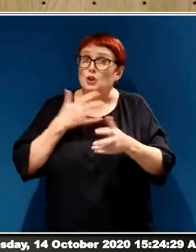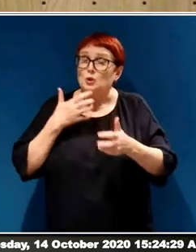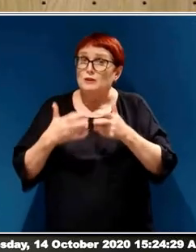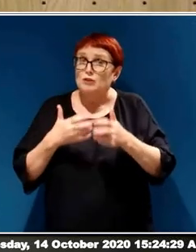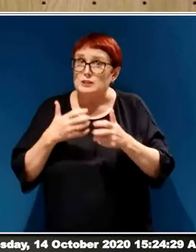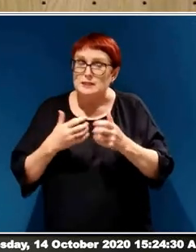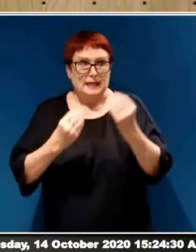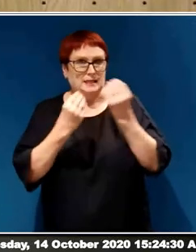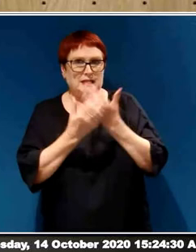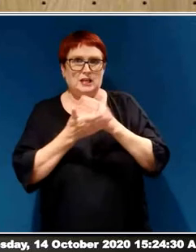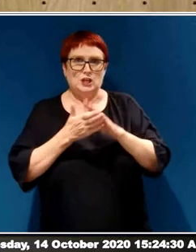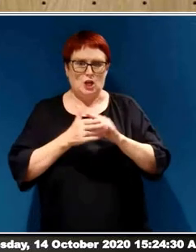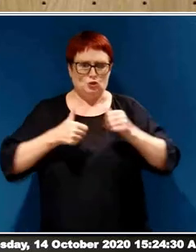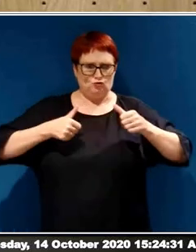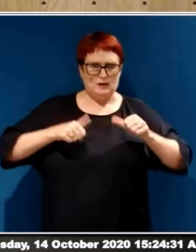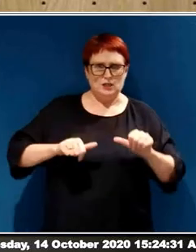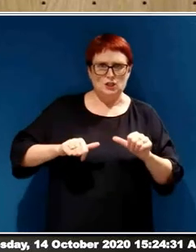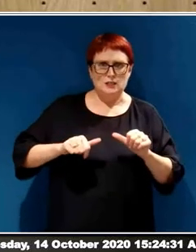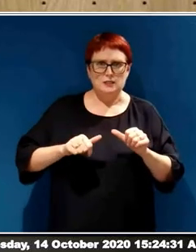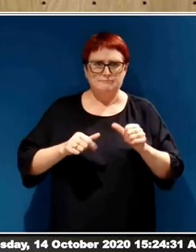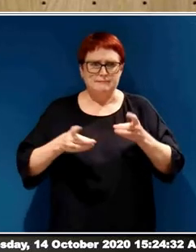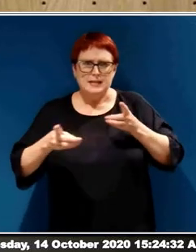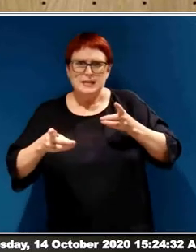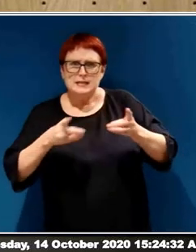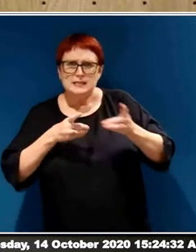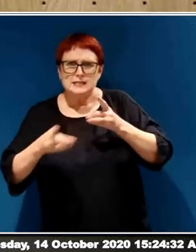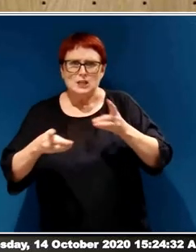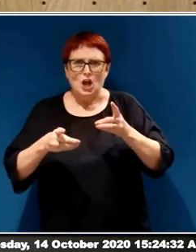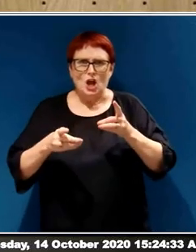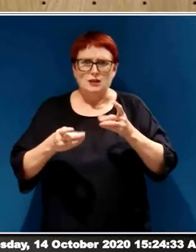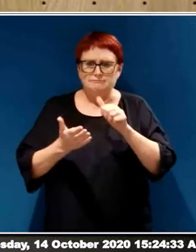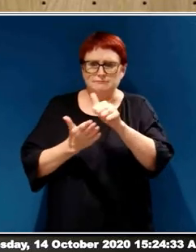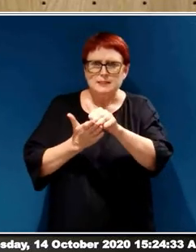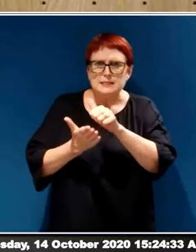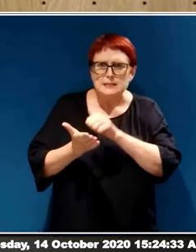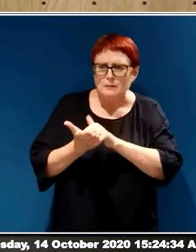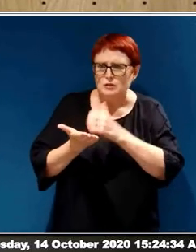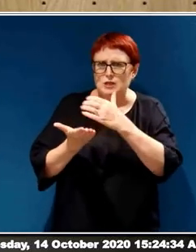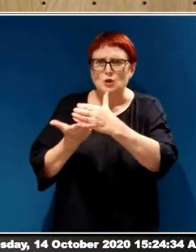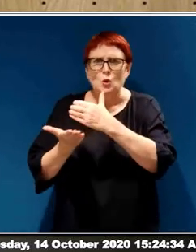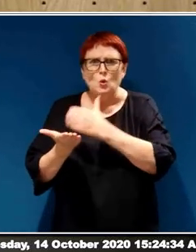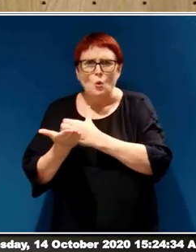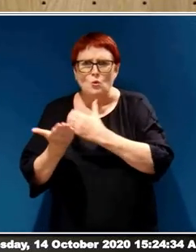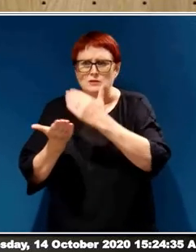lessons that enable the broadest range of students to engage in those.